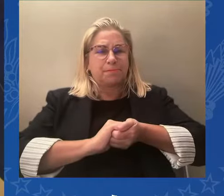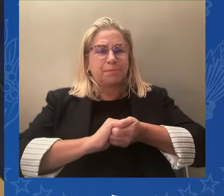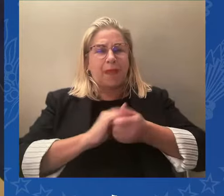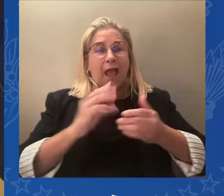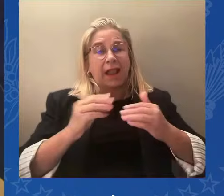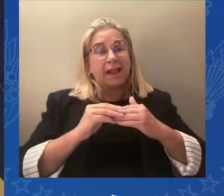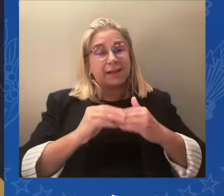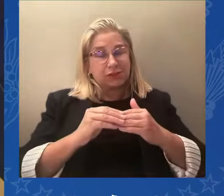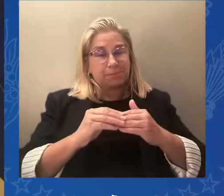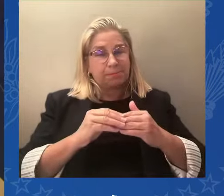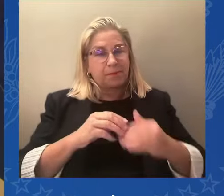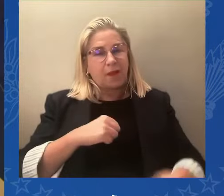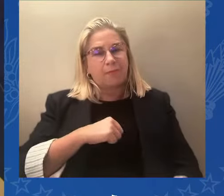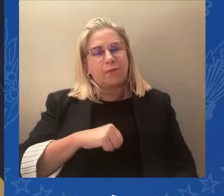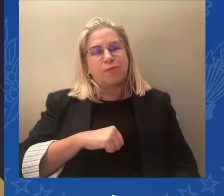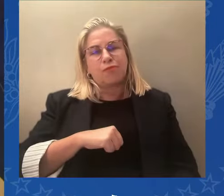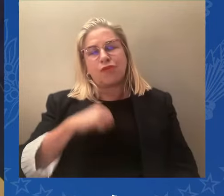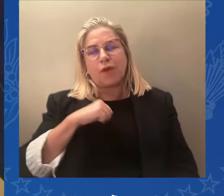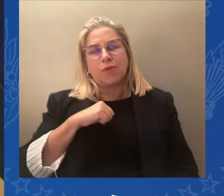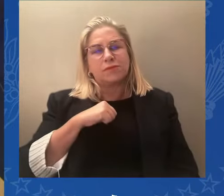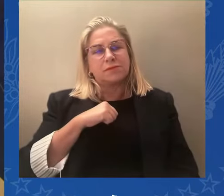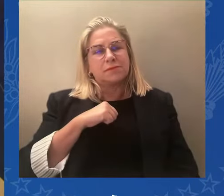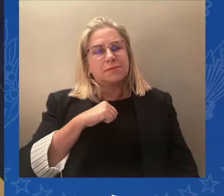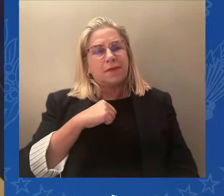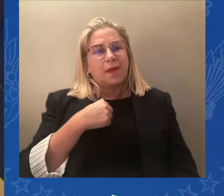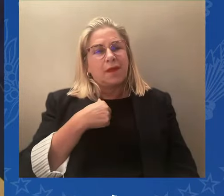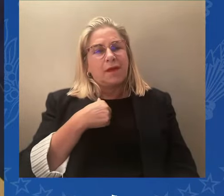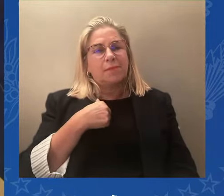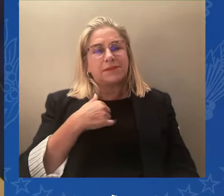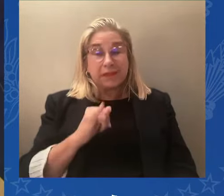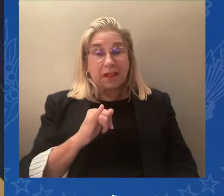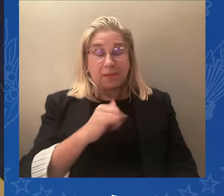So, for more than half a century -- everyone here knows -- the Congressional Black Caucus